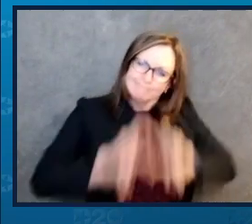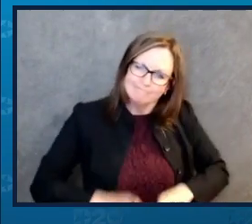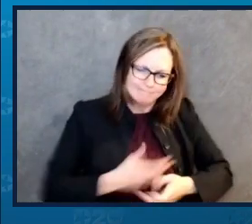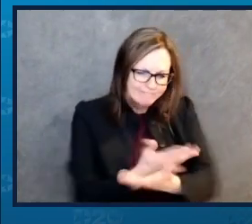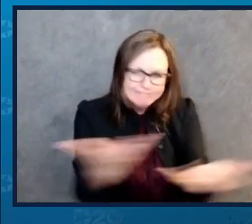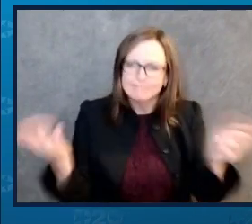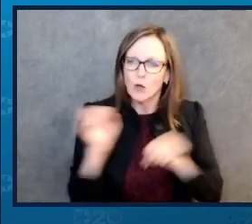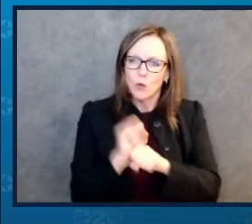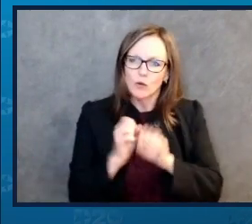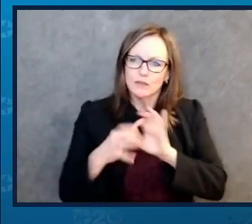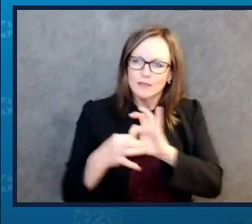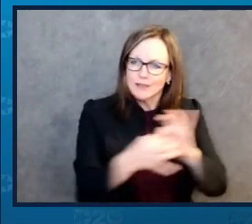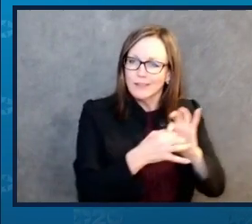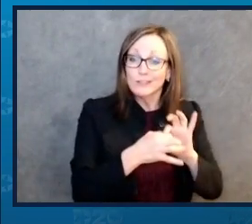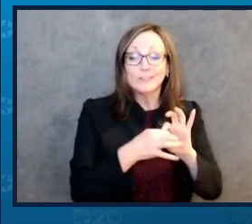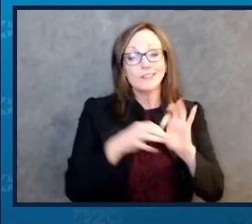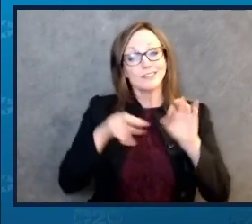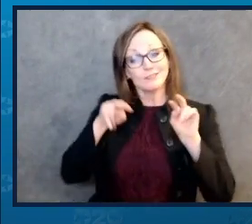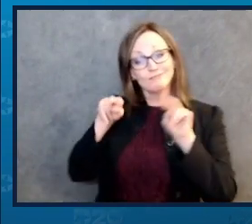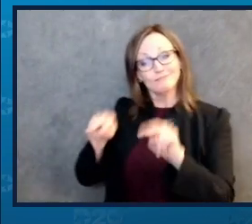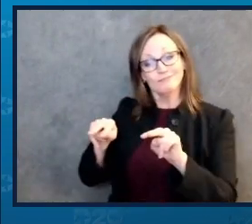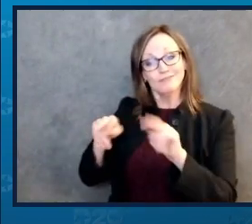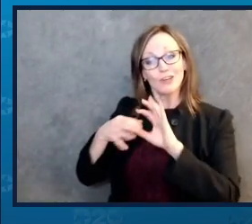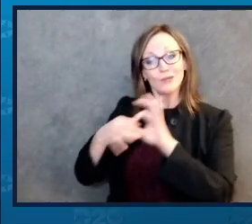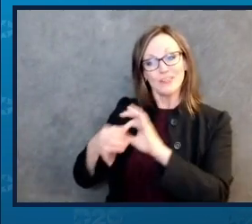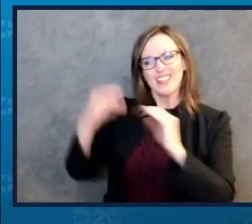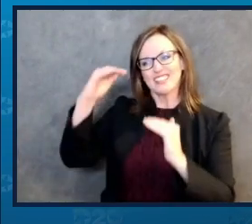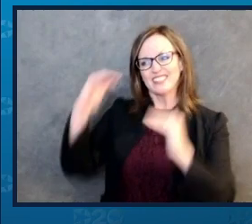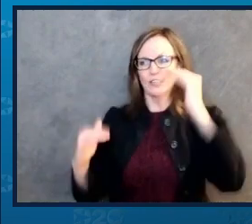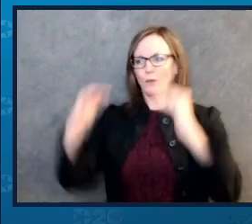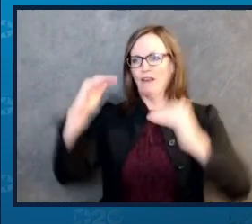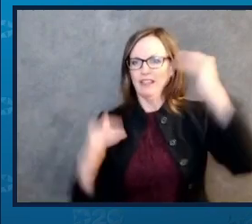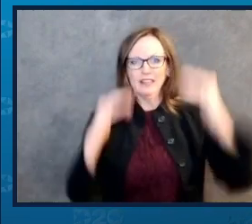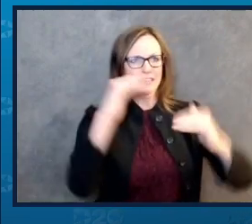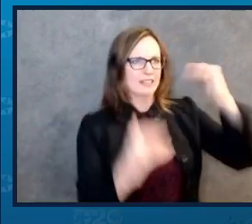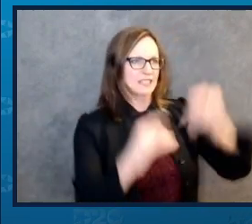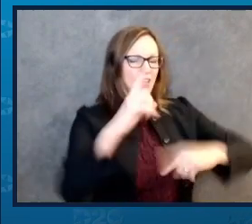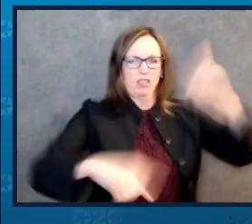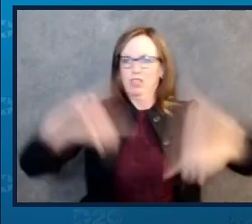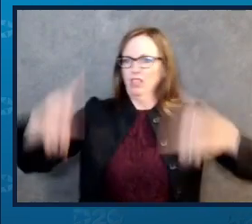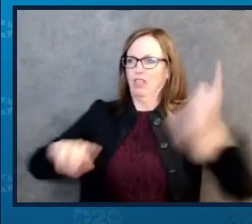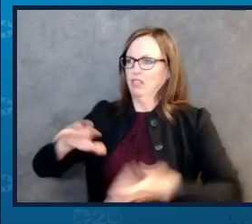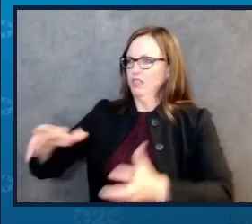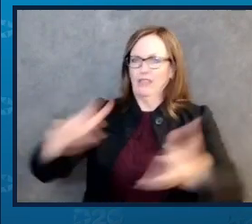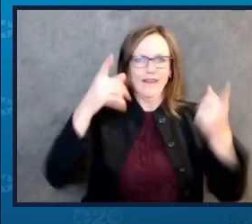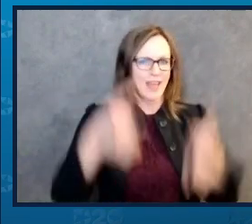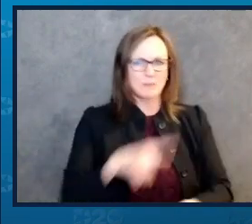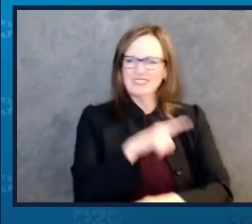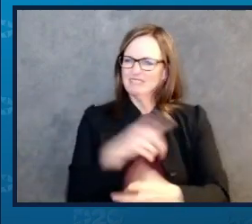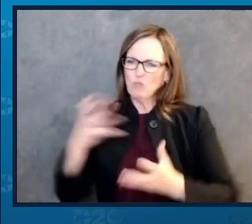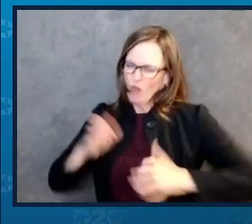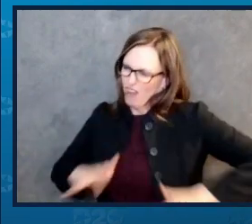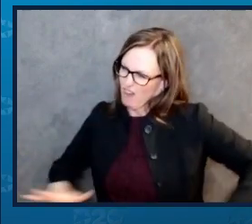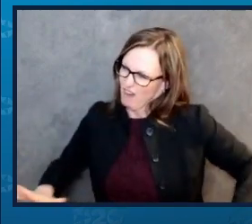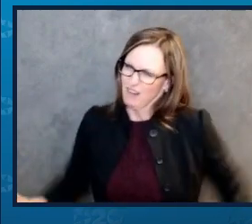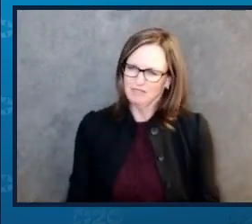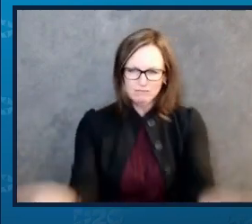WORK OF GENERATIONS.